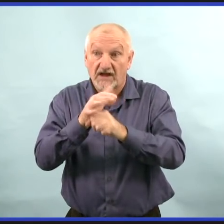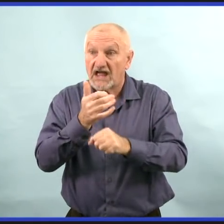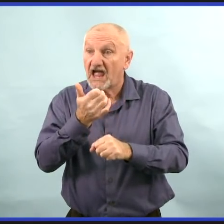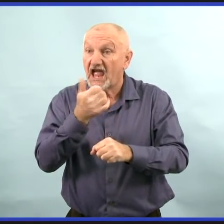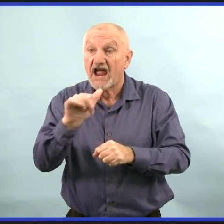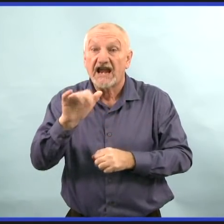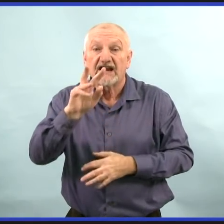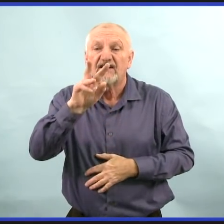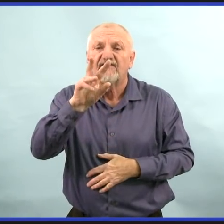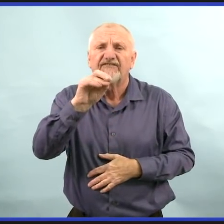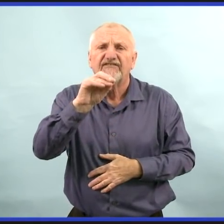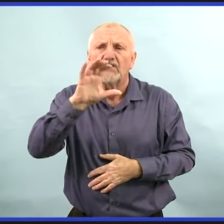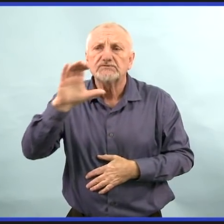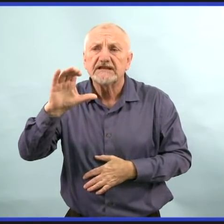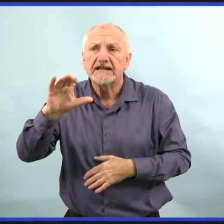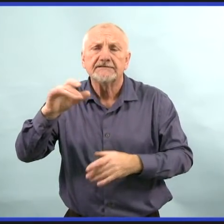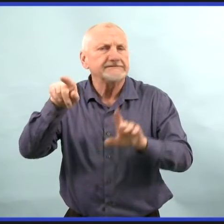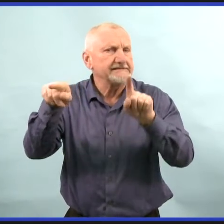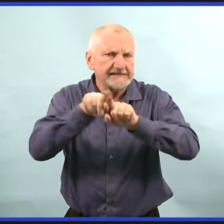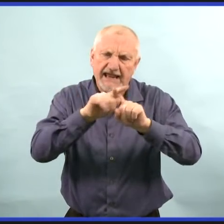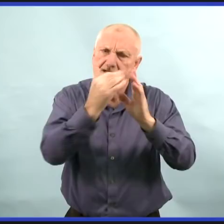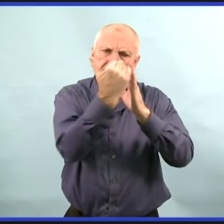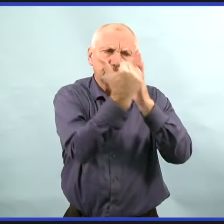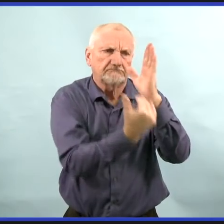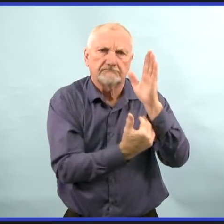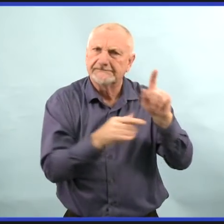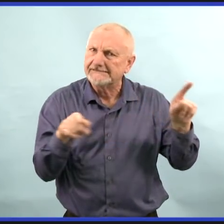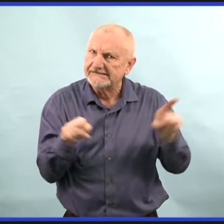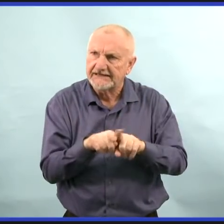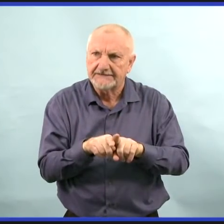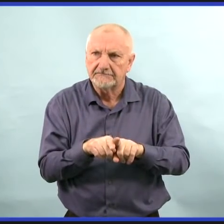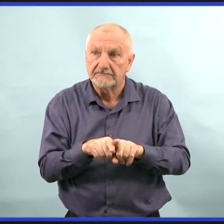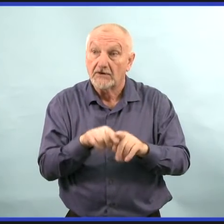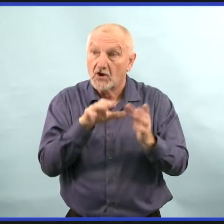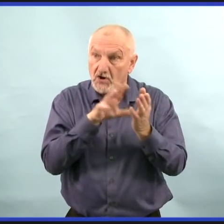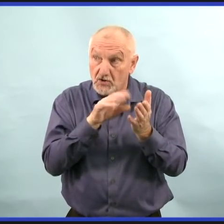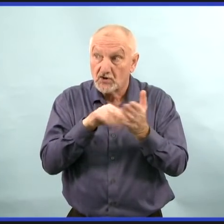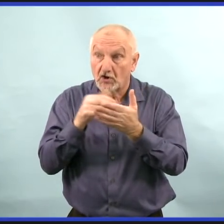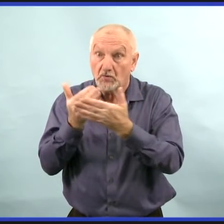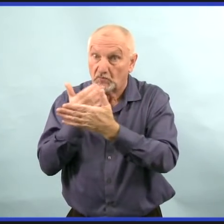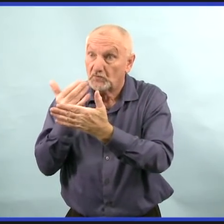where as we learn more and more about this new variant then we may have to adjust our response